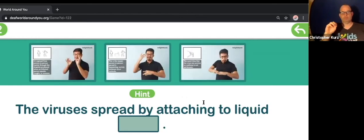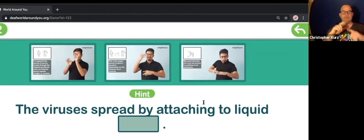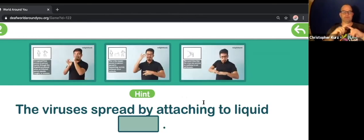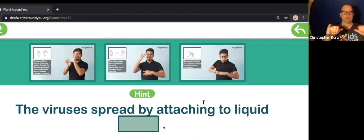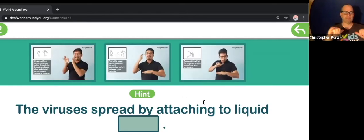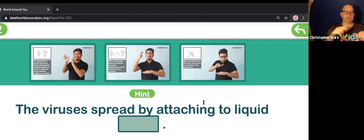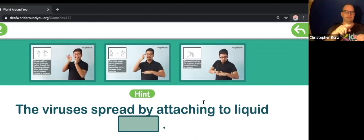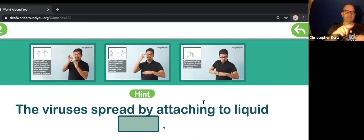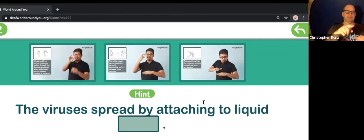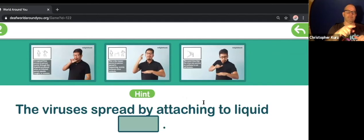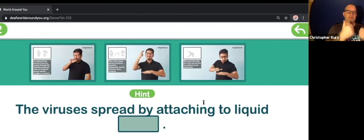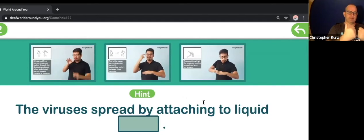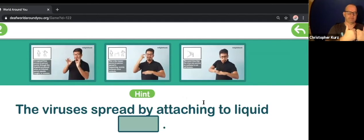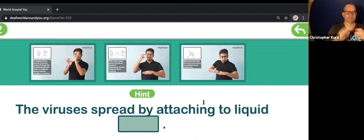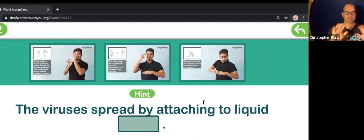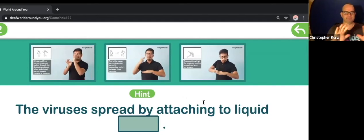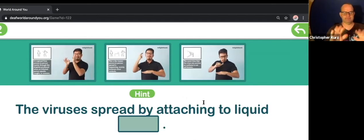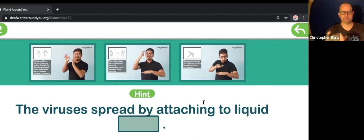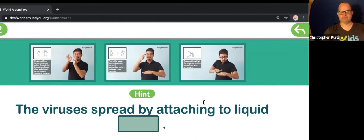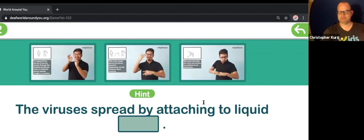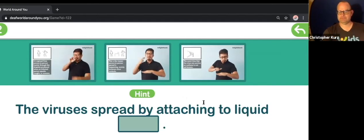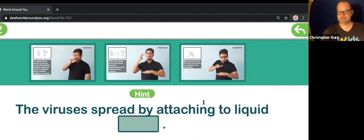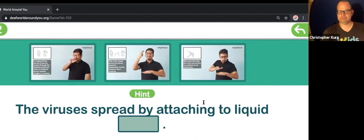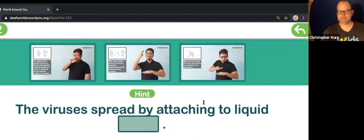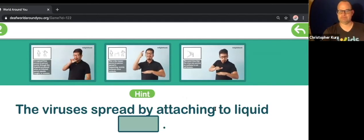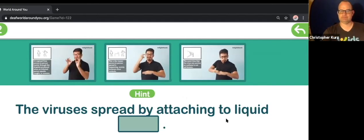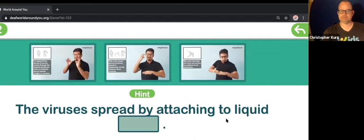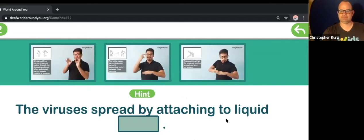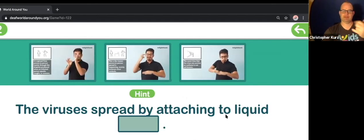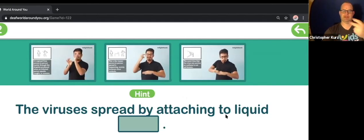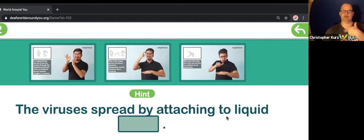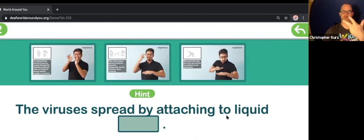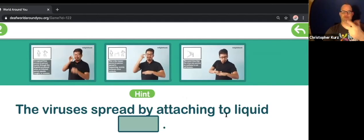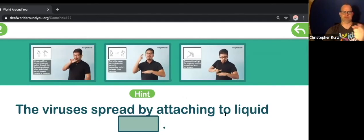appear. I'm using Zoom at the same time as I'm